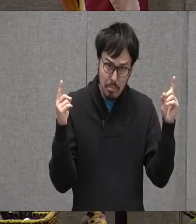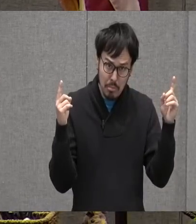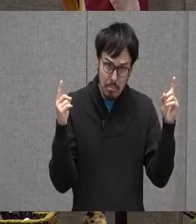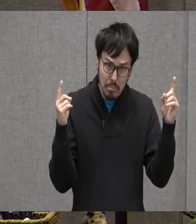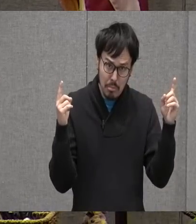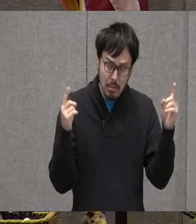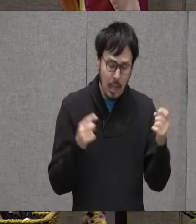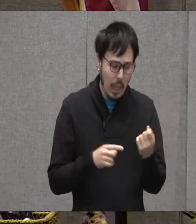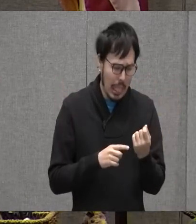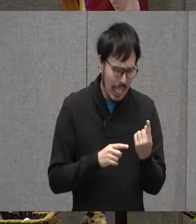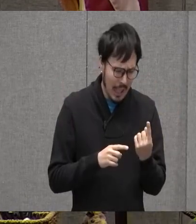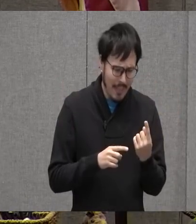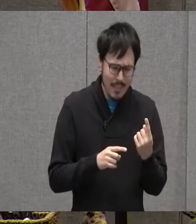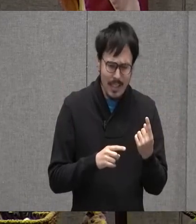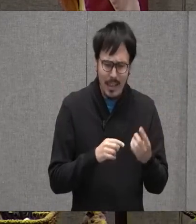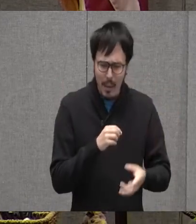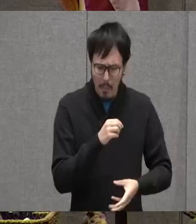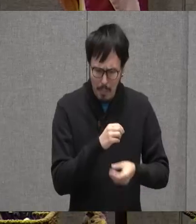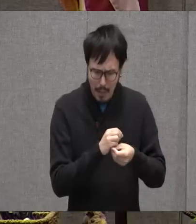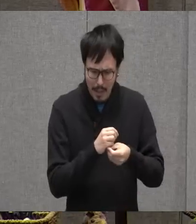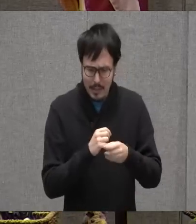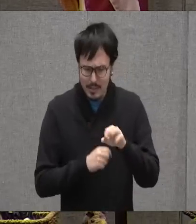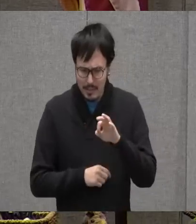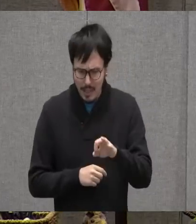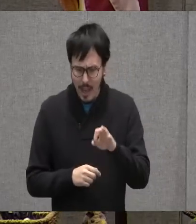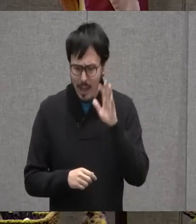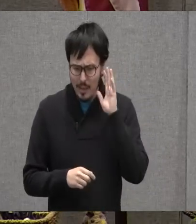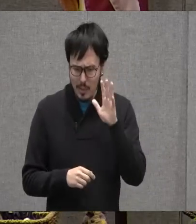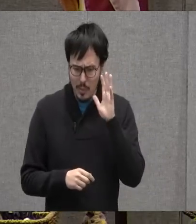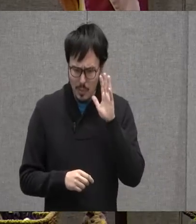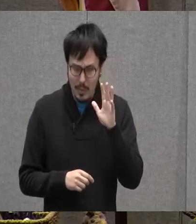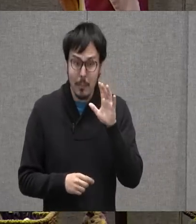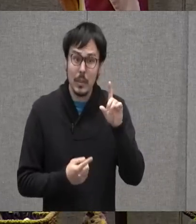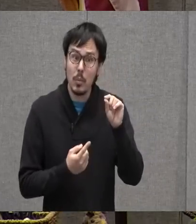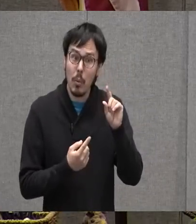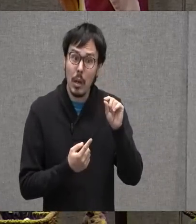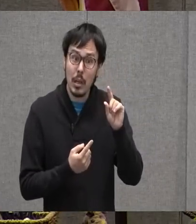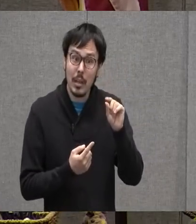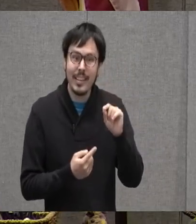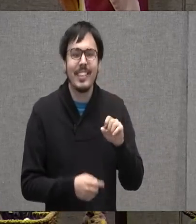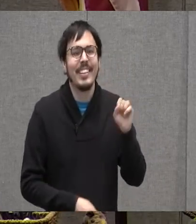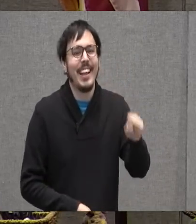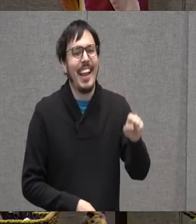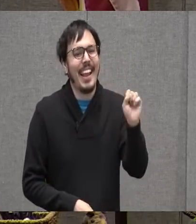11 plus nine, does that equal to 20? It does.